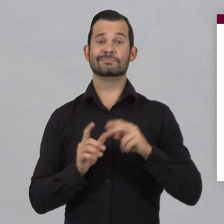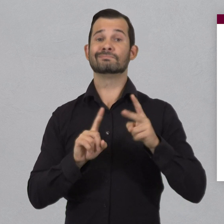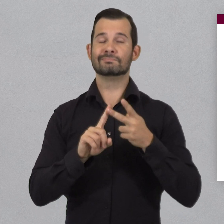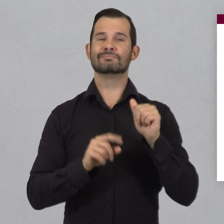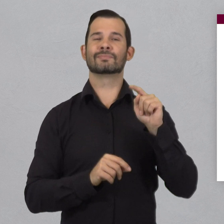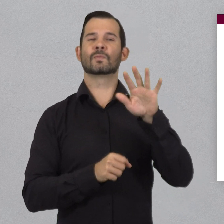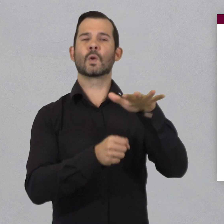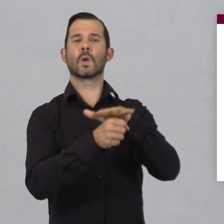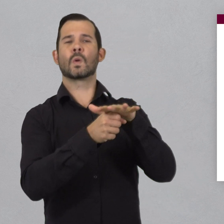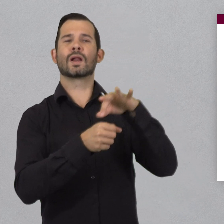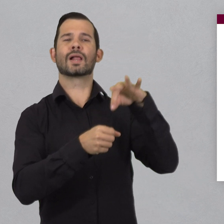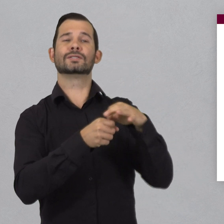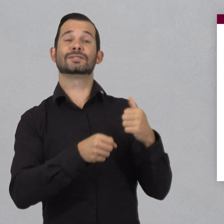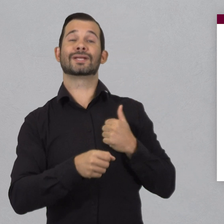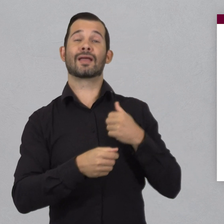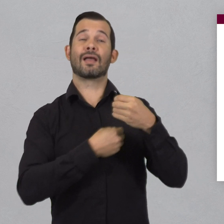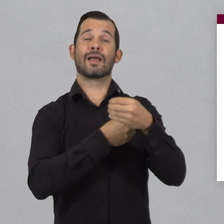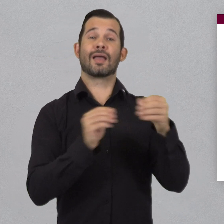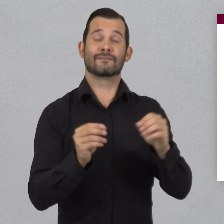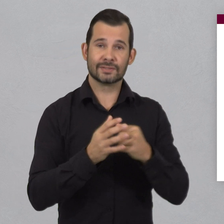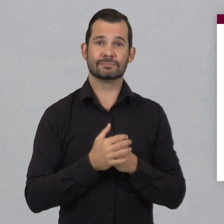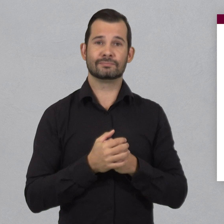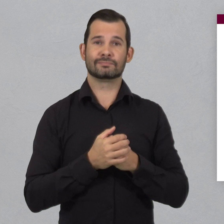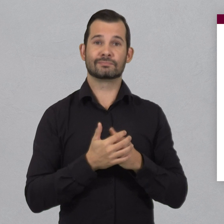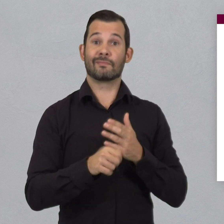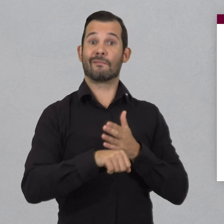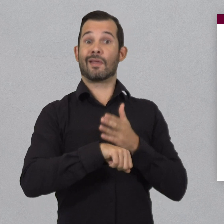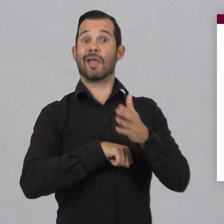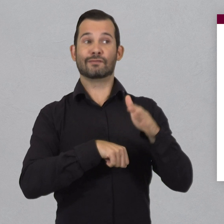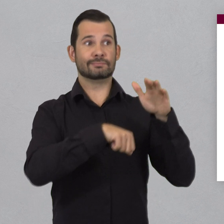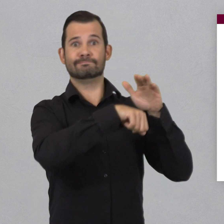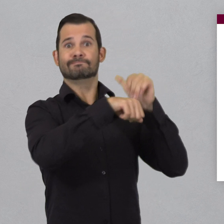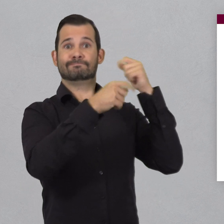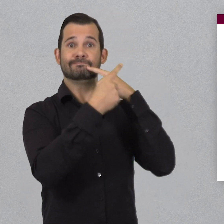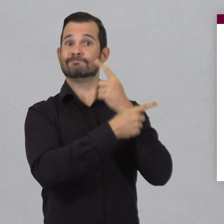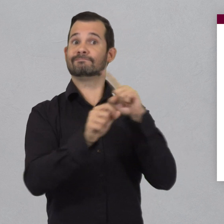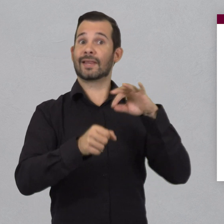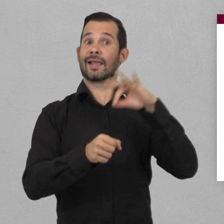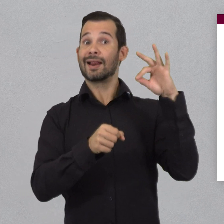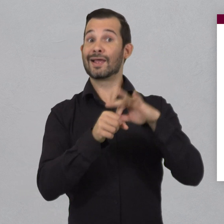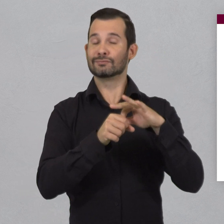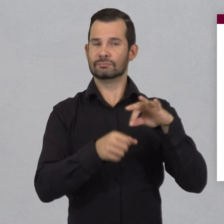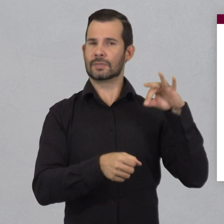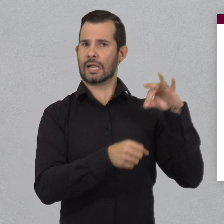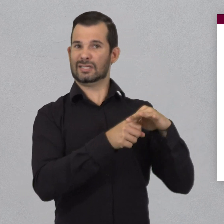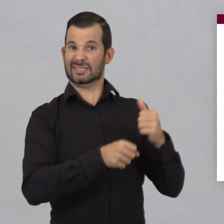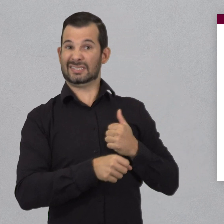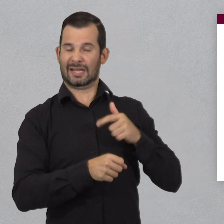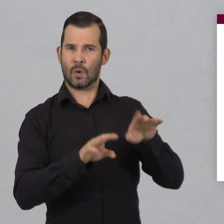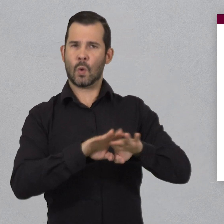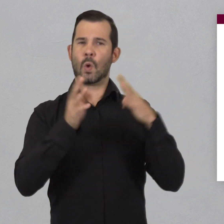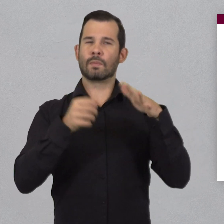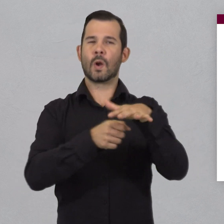2. At your local Elections Canada office After an election is called, Elections